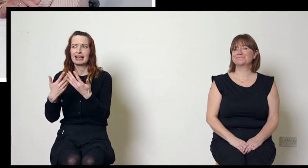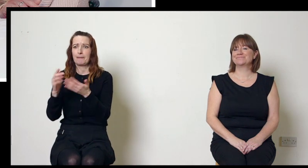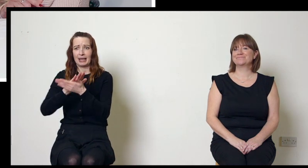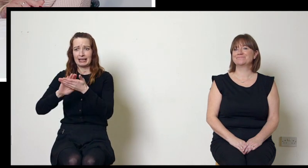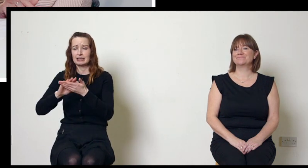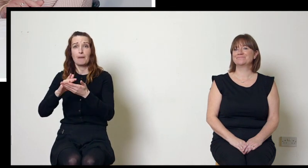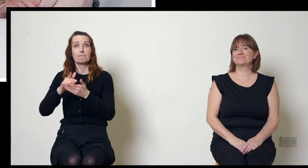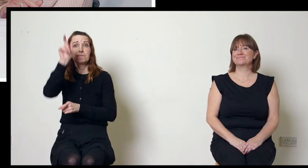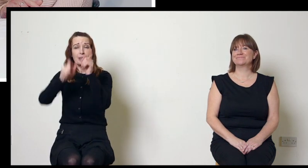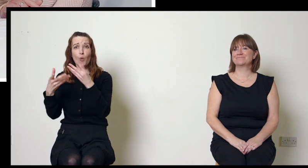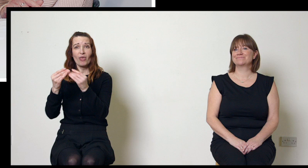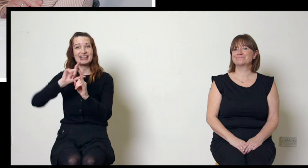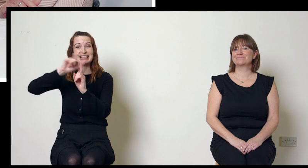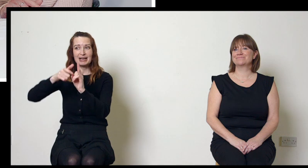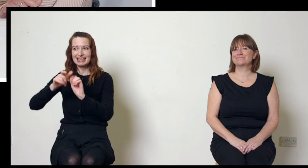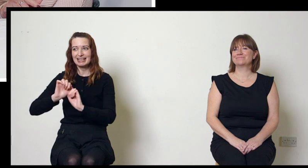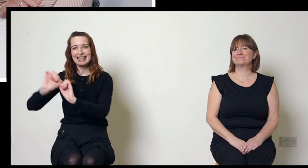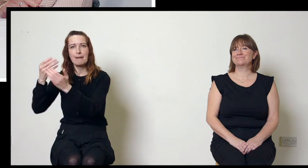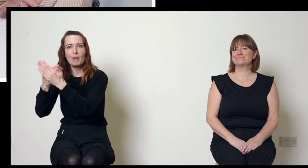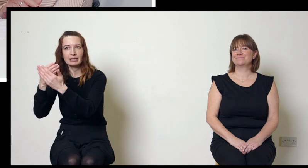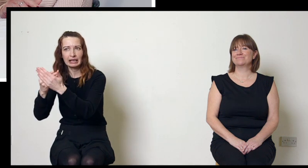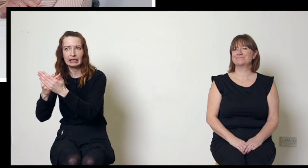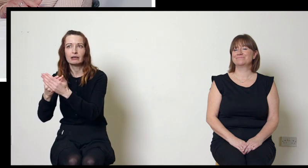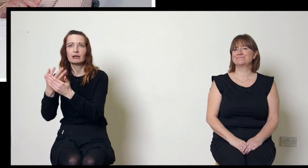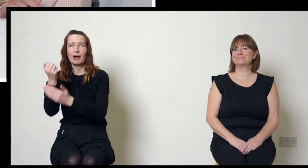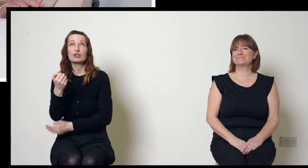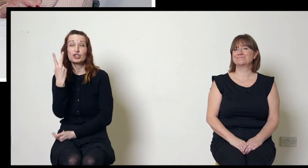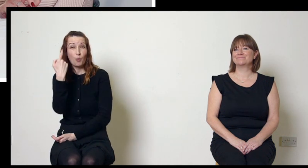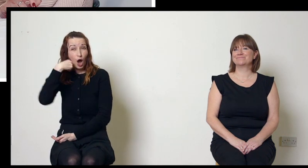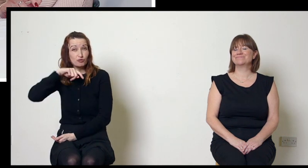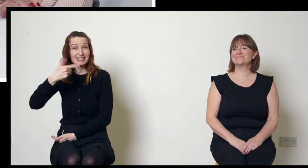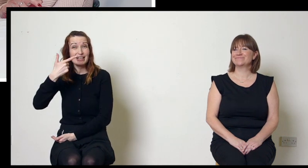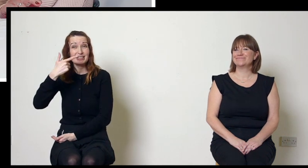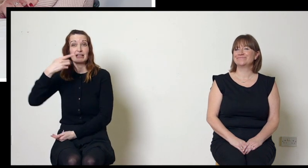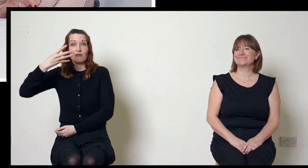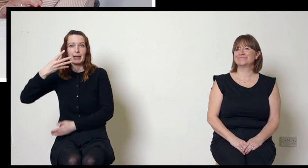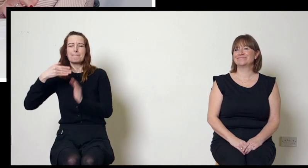money, in the UK is £279 billion a year, you know, so like